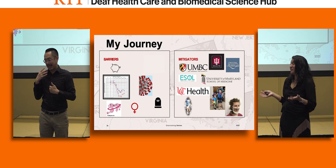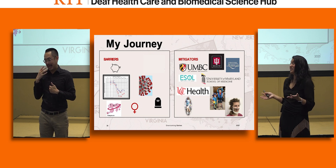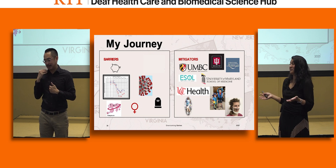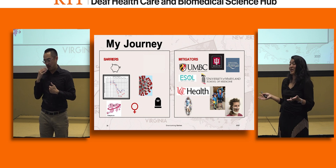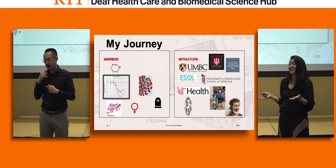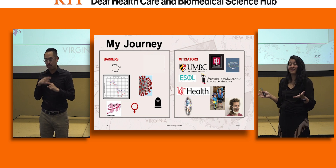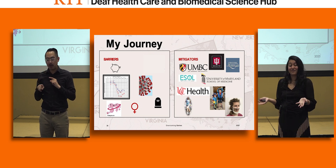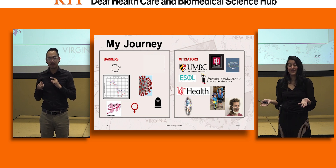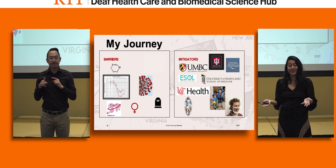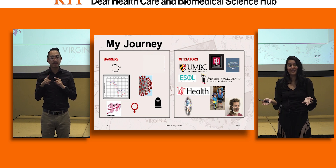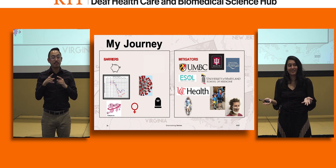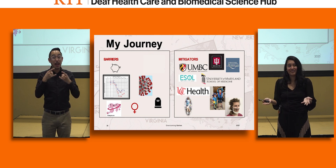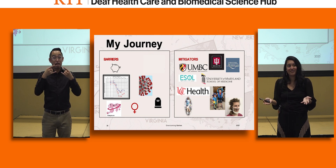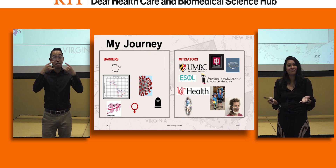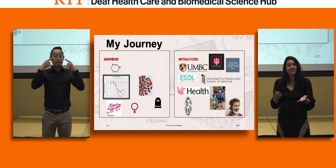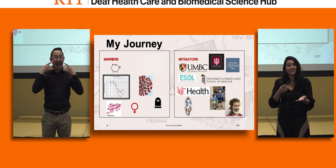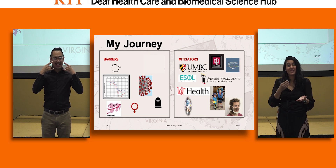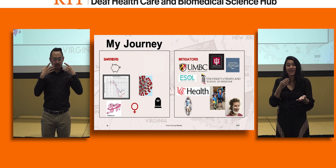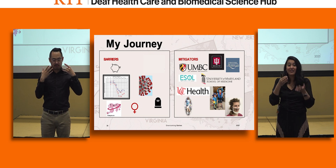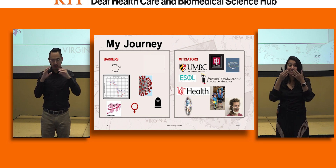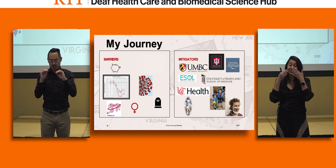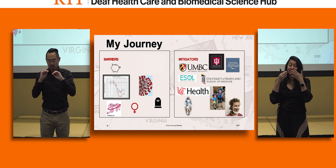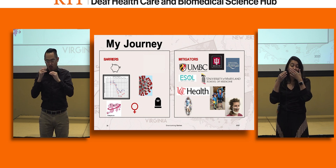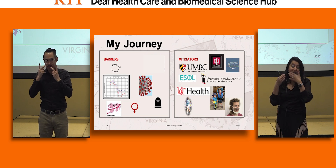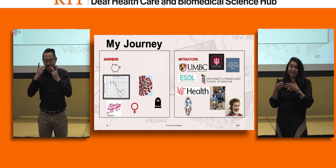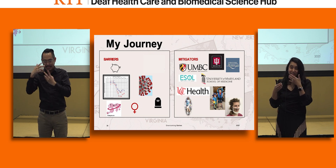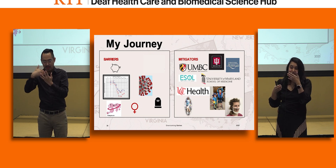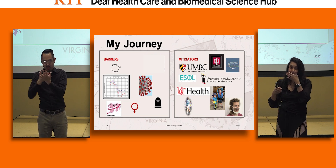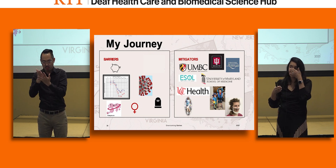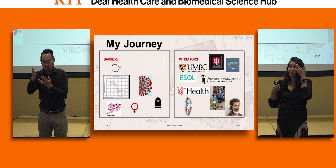and there weren't clear masks at first, and masks in general,